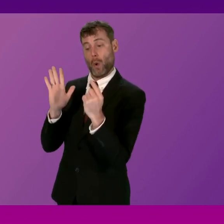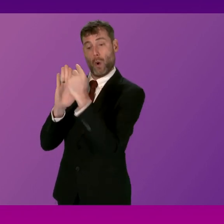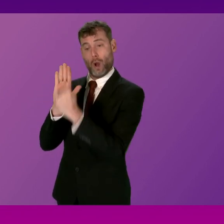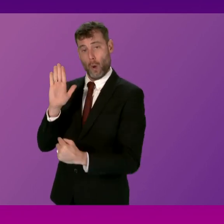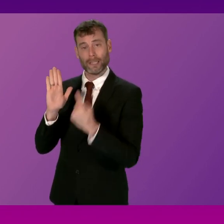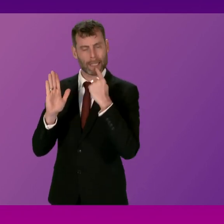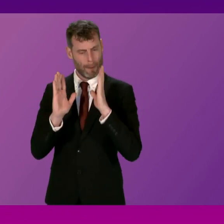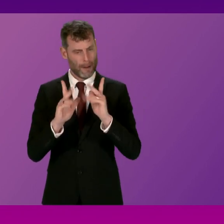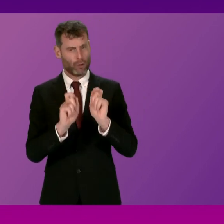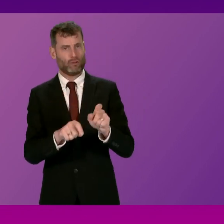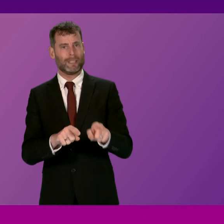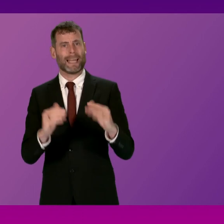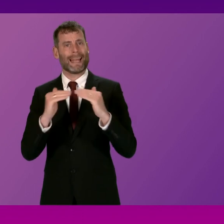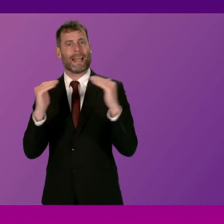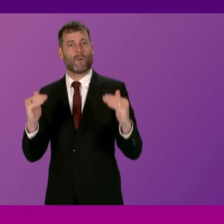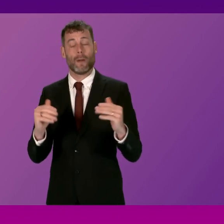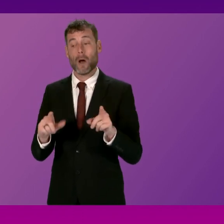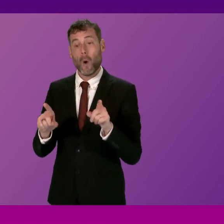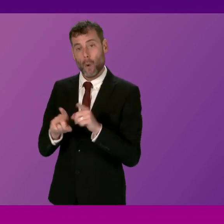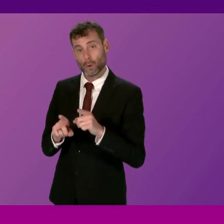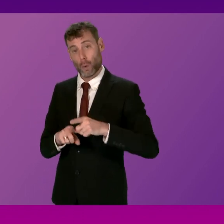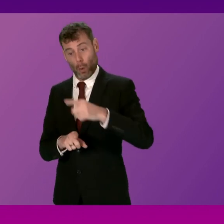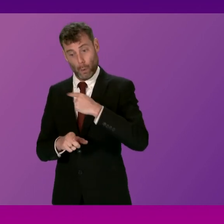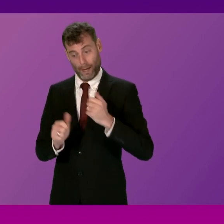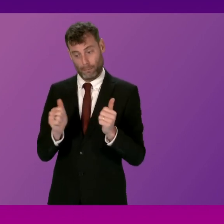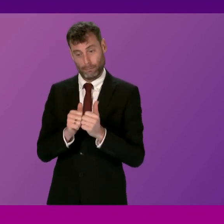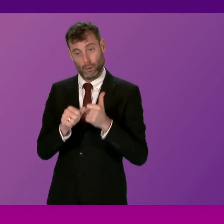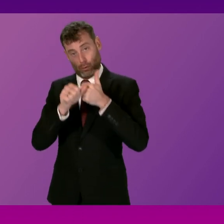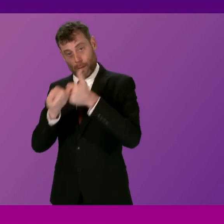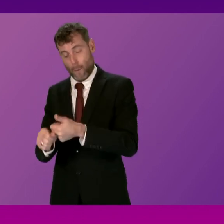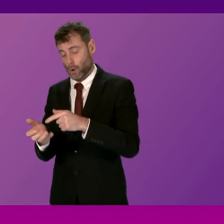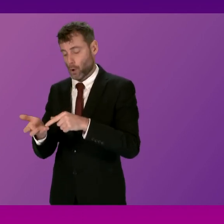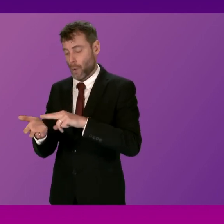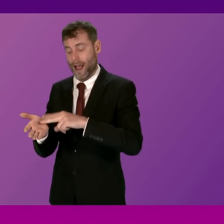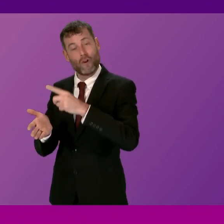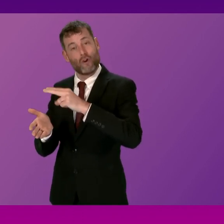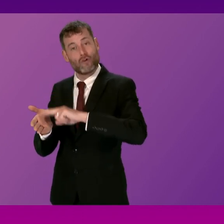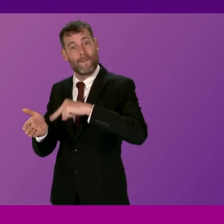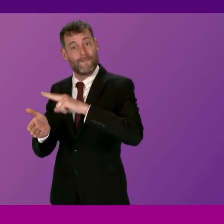and it signed us up to the United Nations Convention on the Rights of Persons with Disabilities.